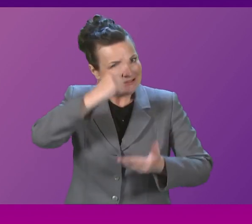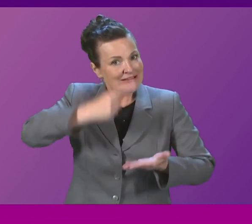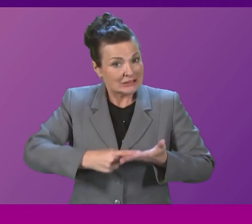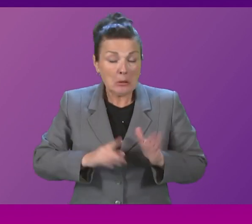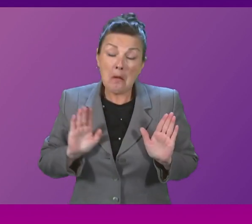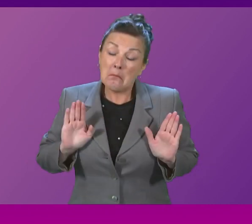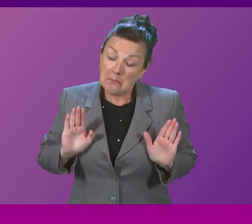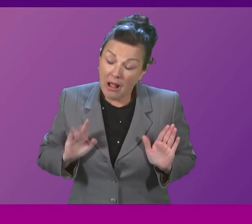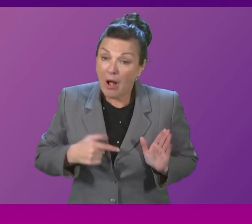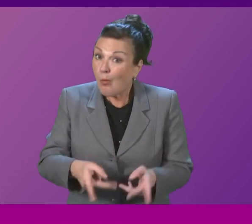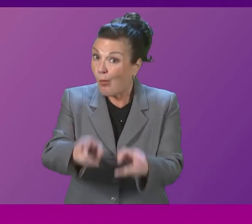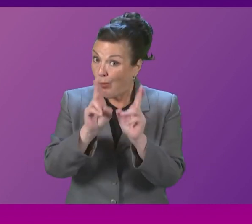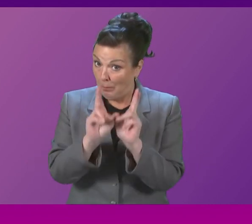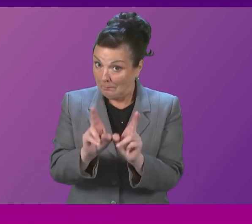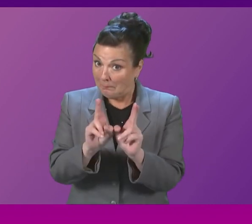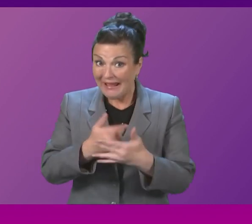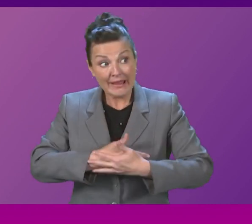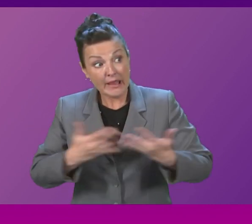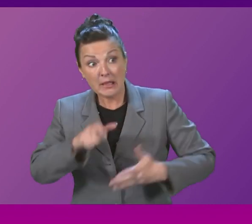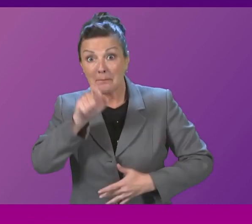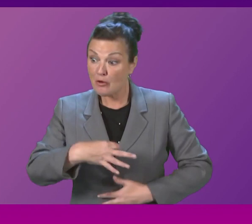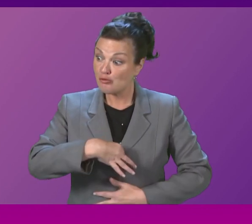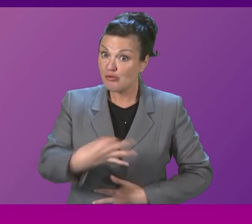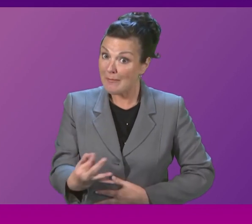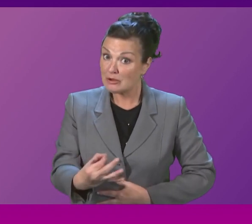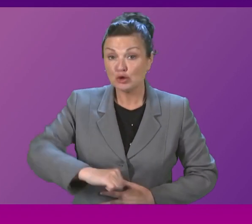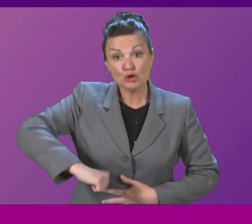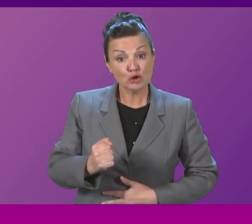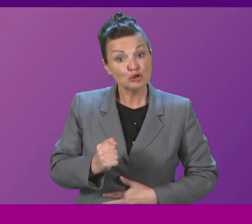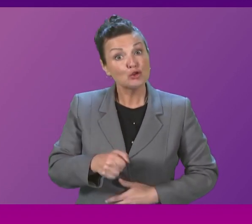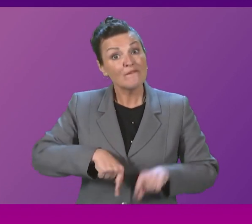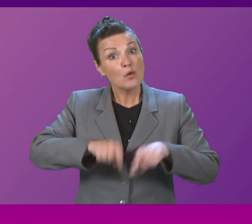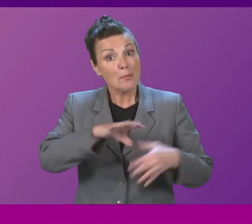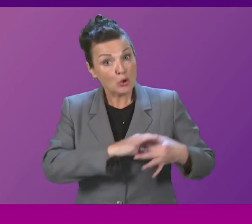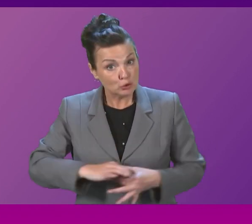certainly hope that anybody attending the world cup in Qatar in any capacity will take